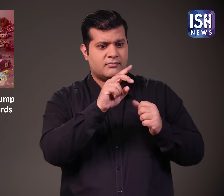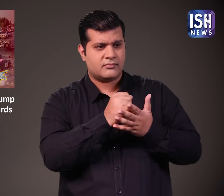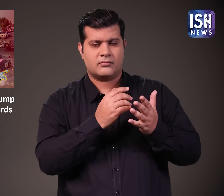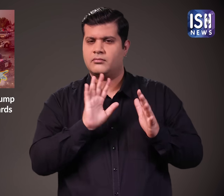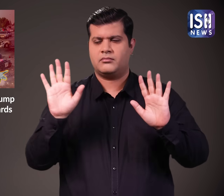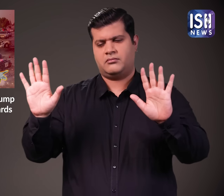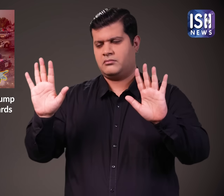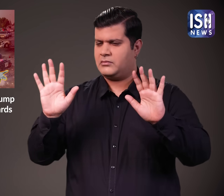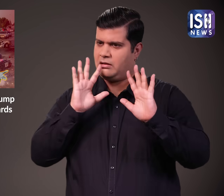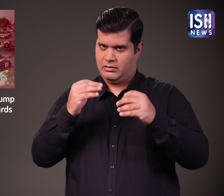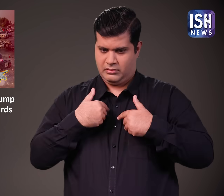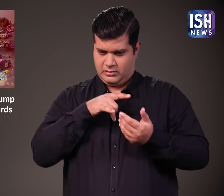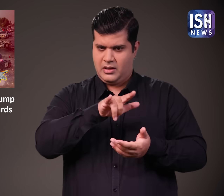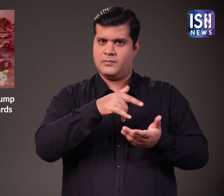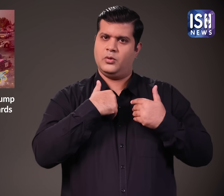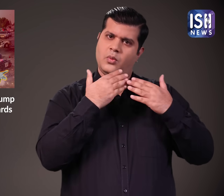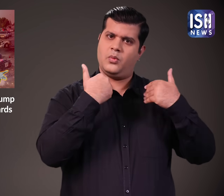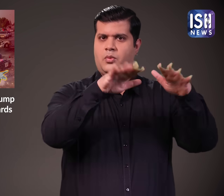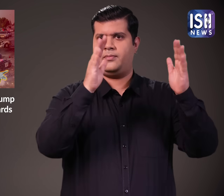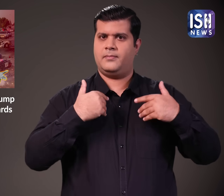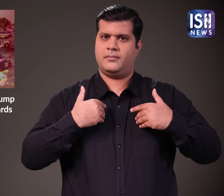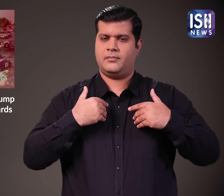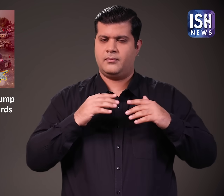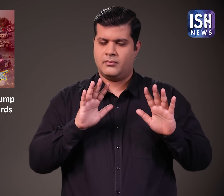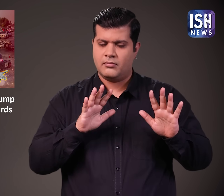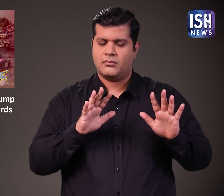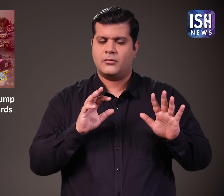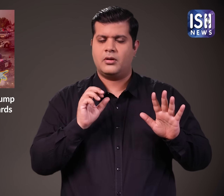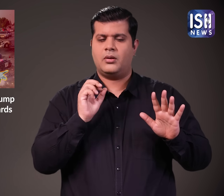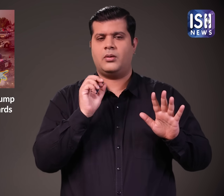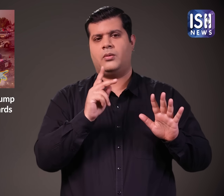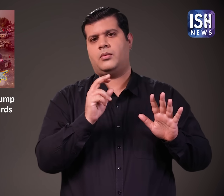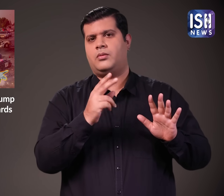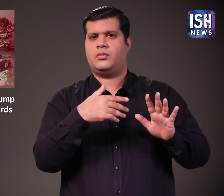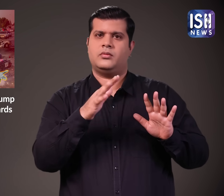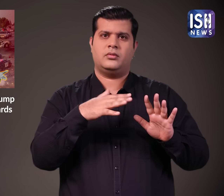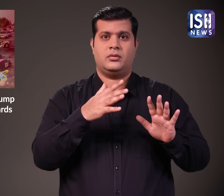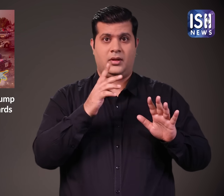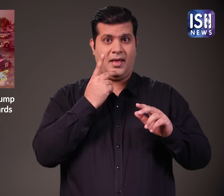When the authorities asked for documentation, he shared that he was leaving the country now. The authorities let him go.